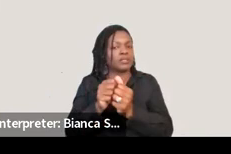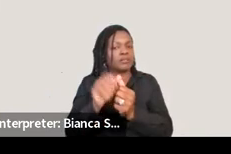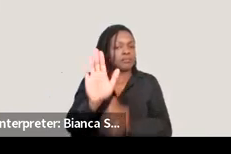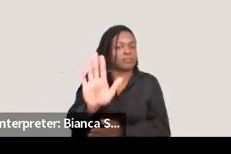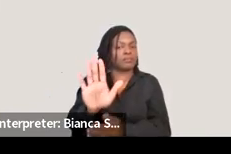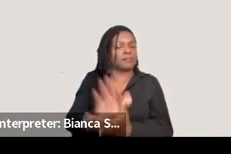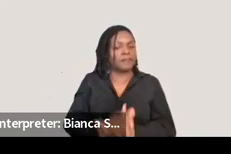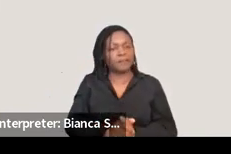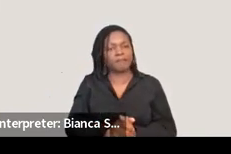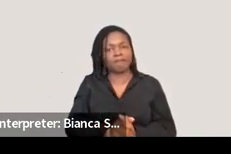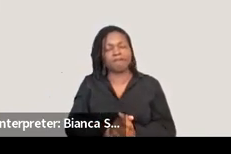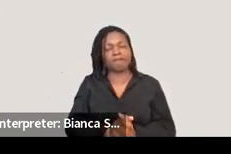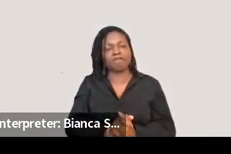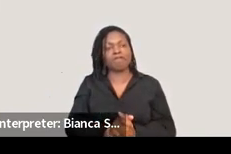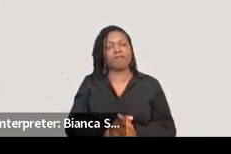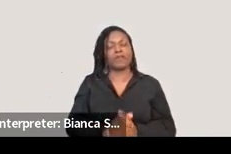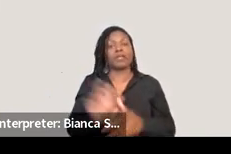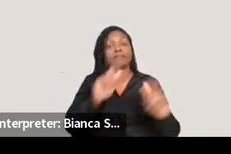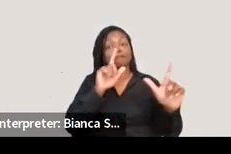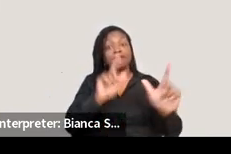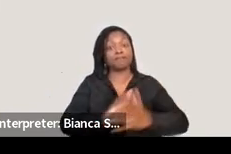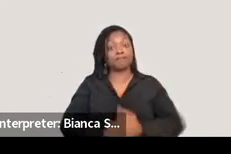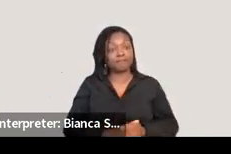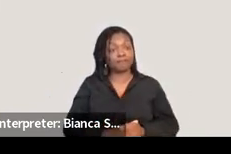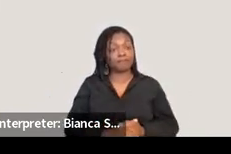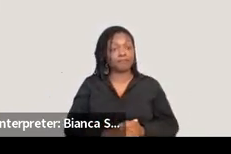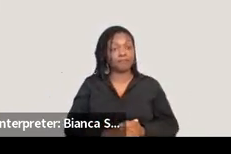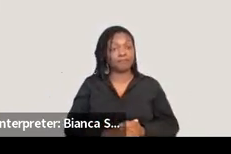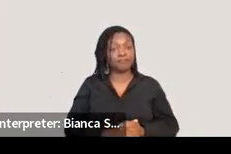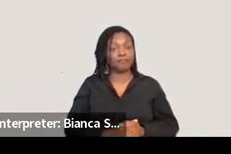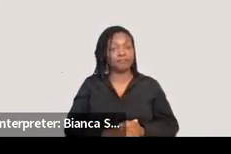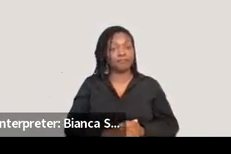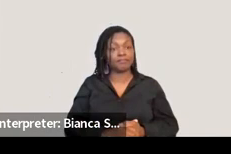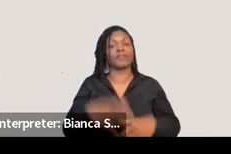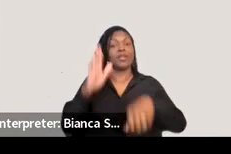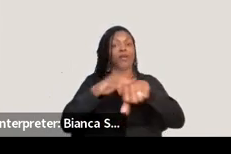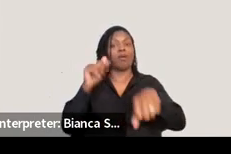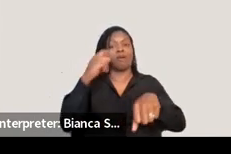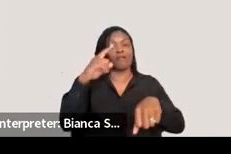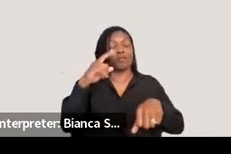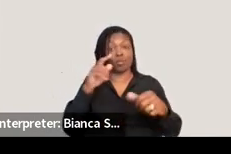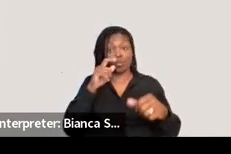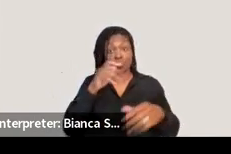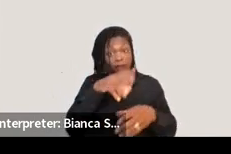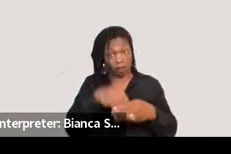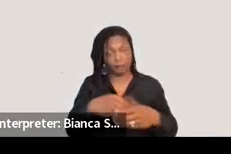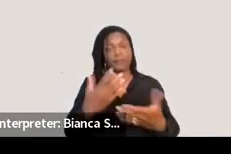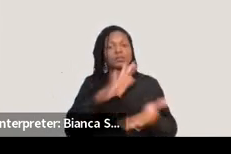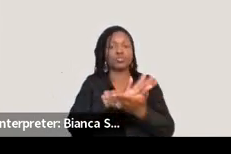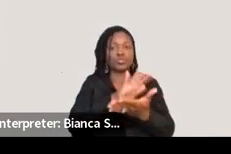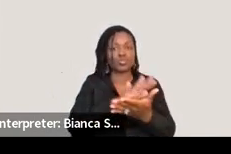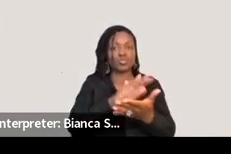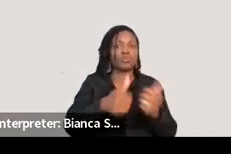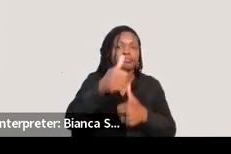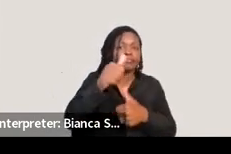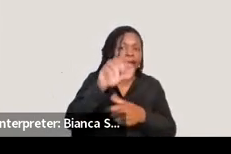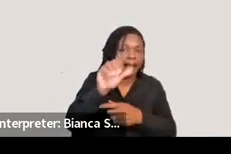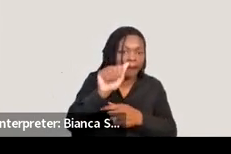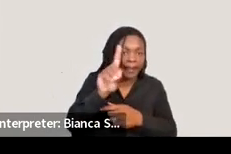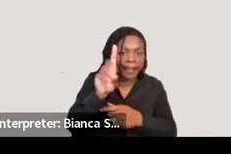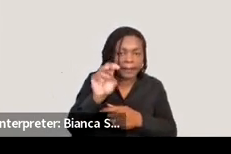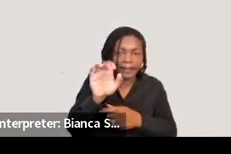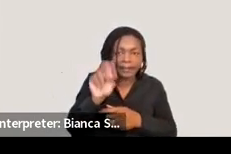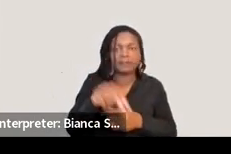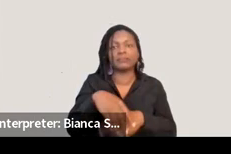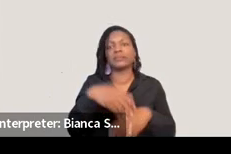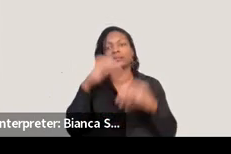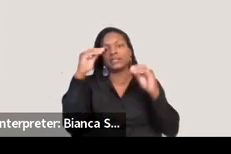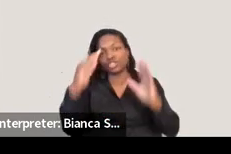So this one's a call to school administration teachers and school supports. Again, it goes back to the same thing, building reporting to come in and communication is key.